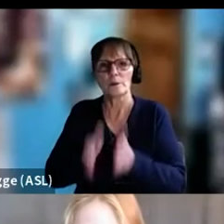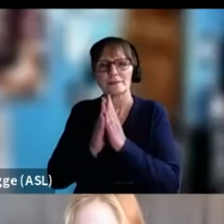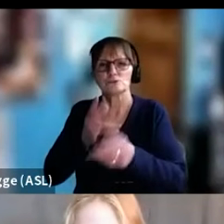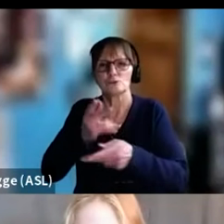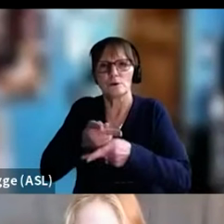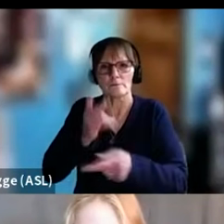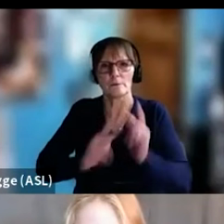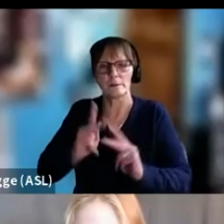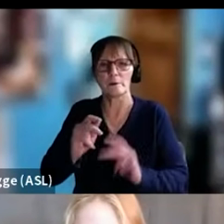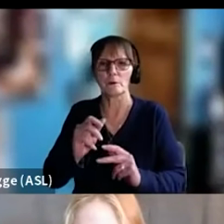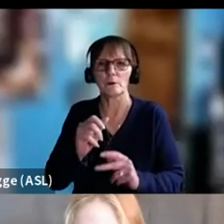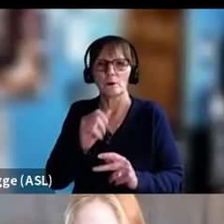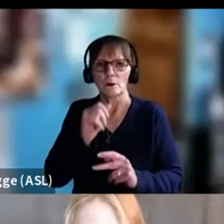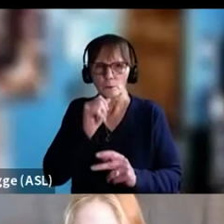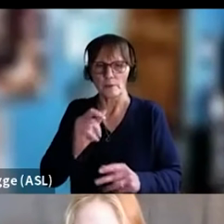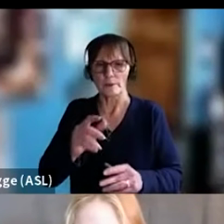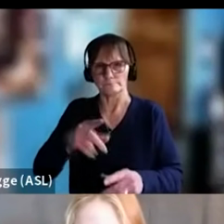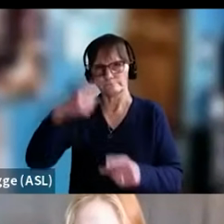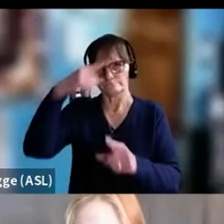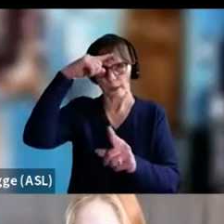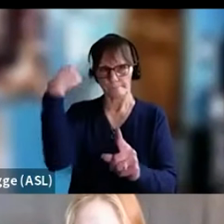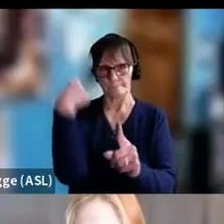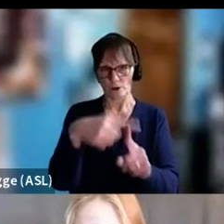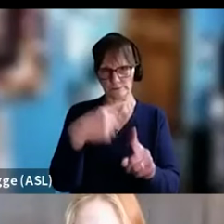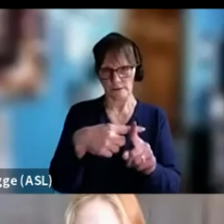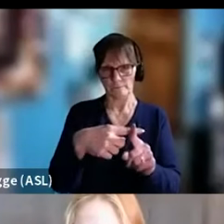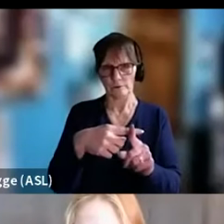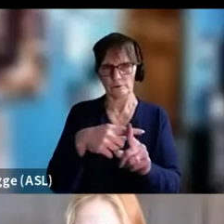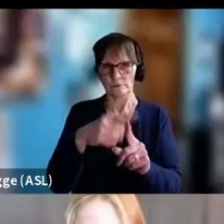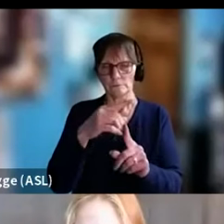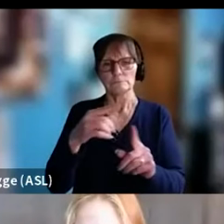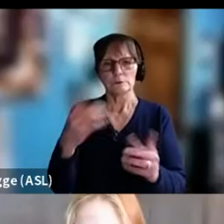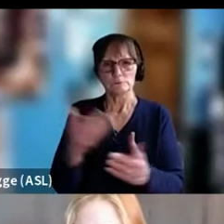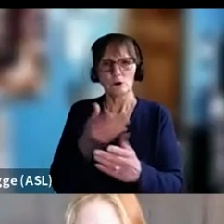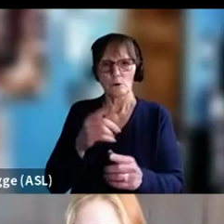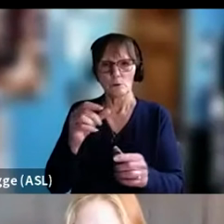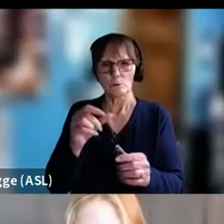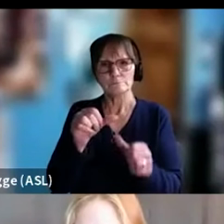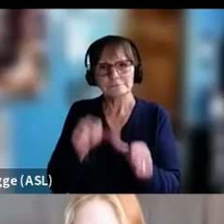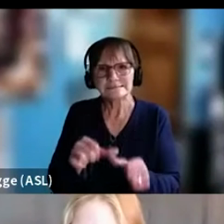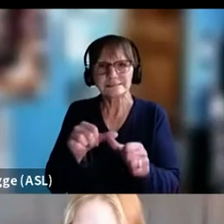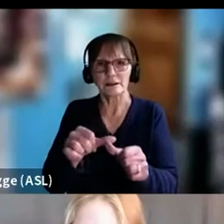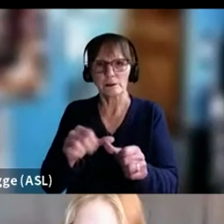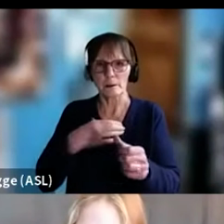with unconditional positive regard. That's the most impactful thing that you can do, continue to provide compassionate care,